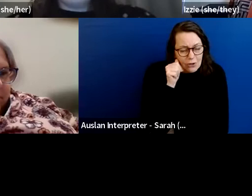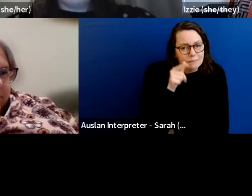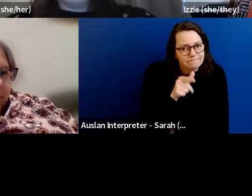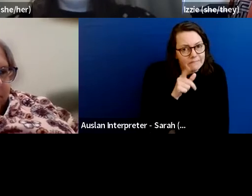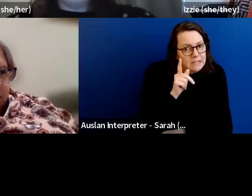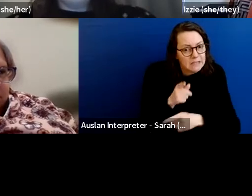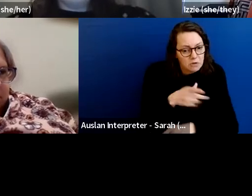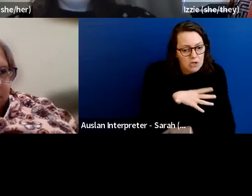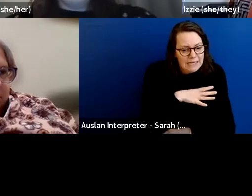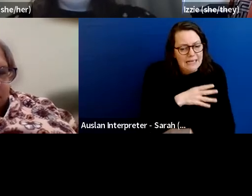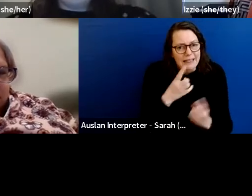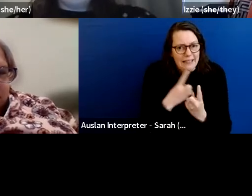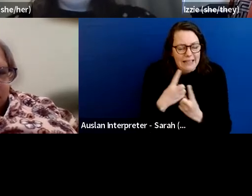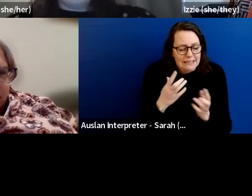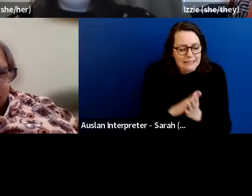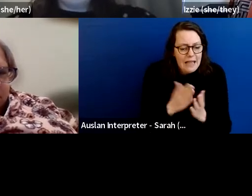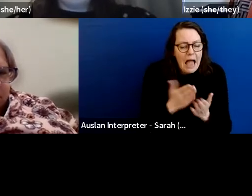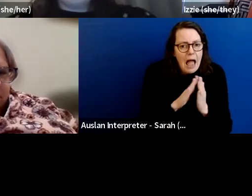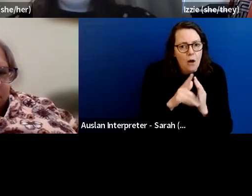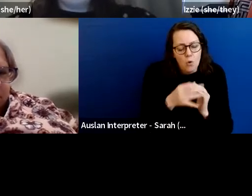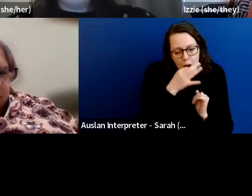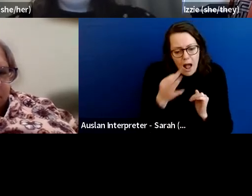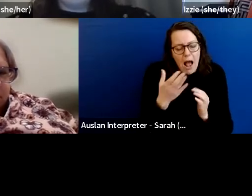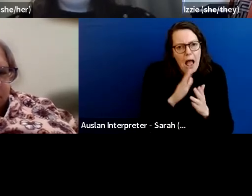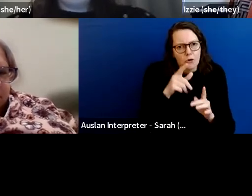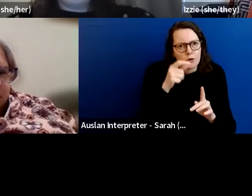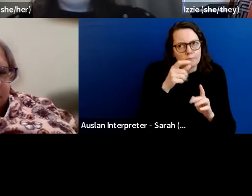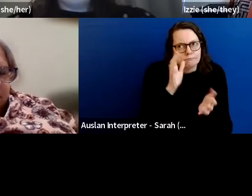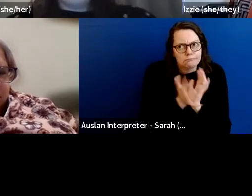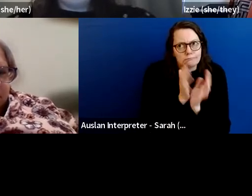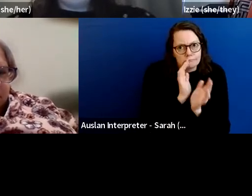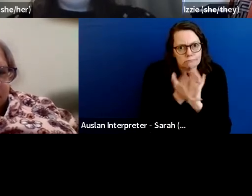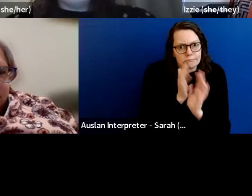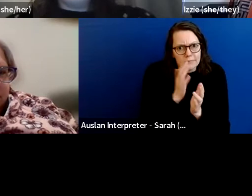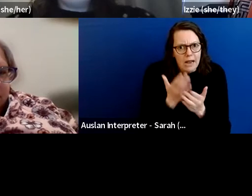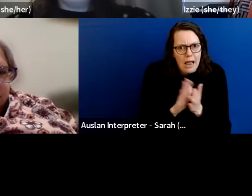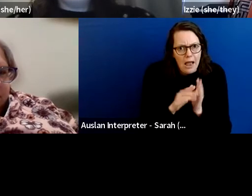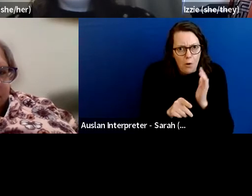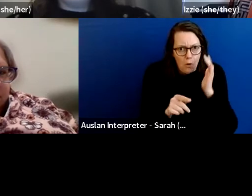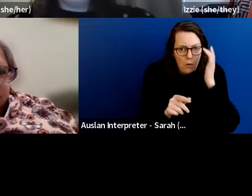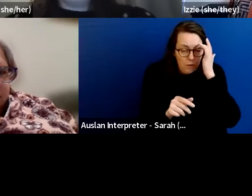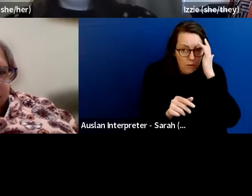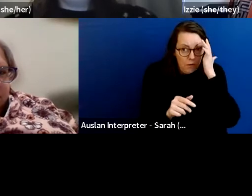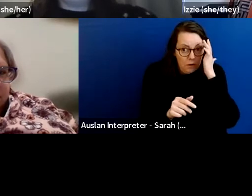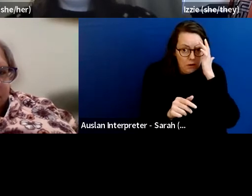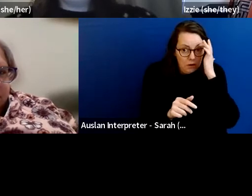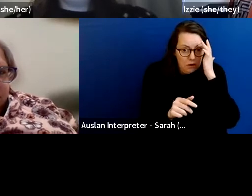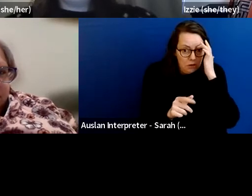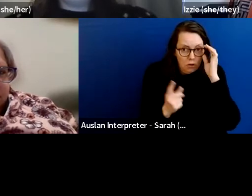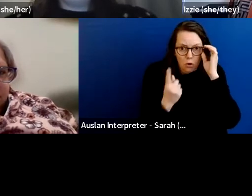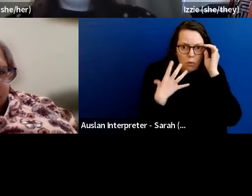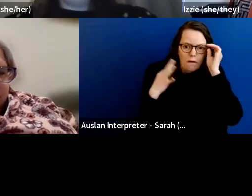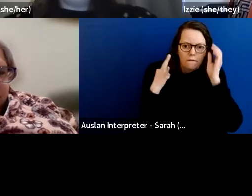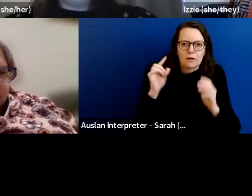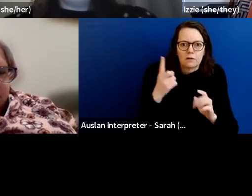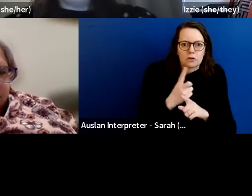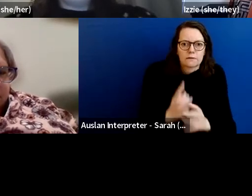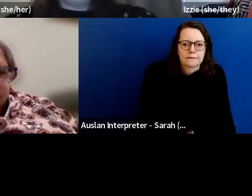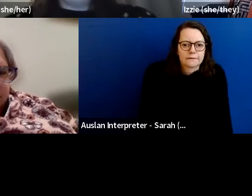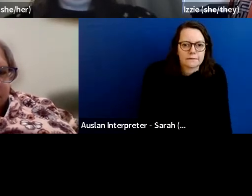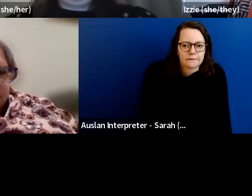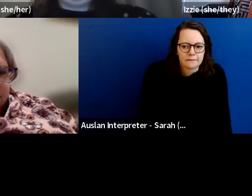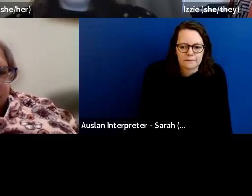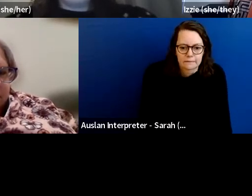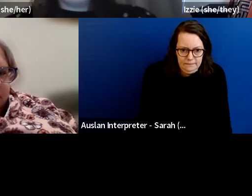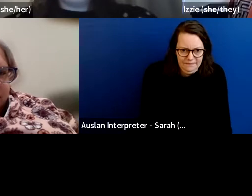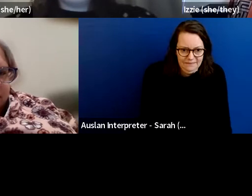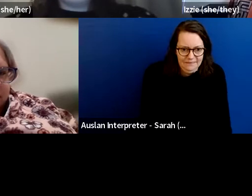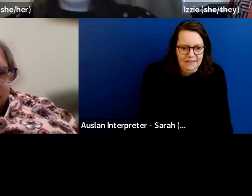their own advocate, and finding a way to talk about what they want or what helps them to be successful. Anyone want to jump in first.